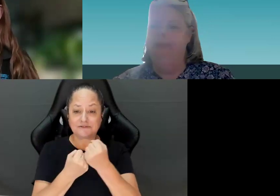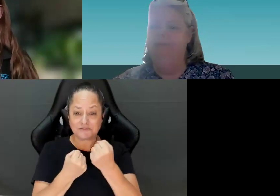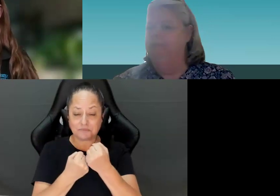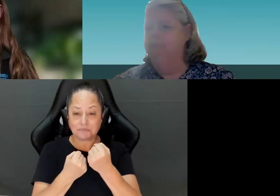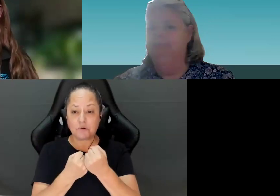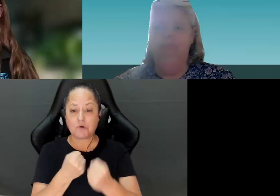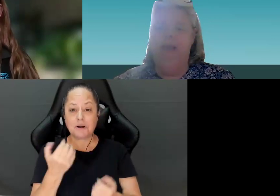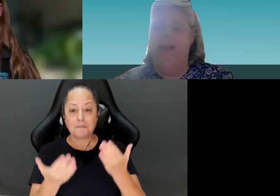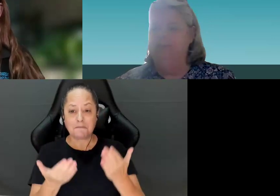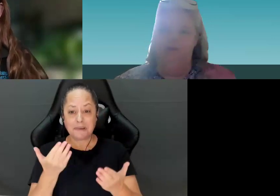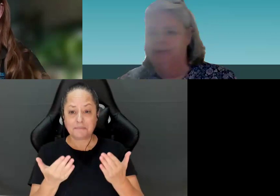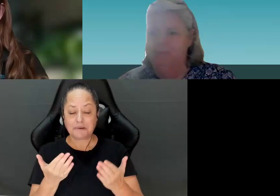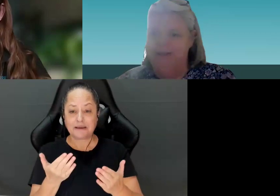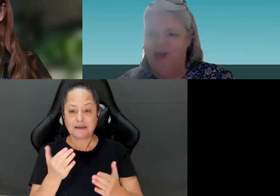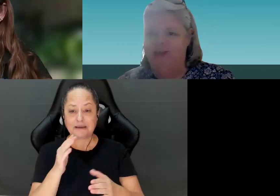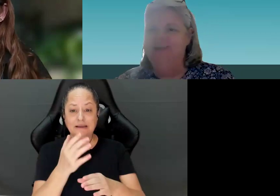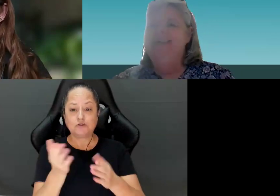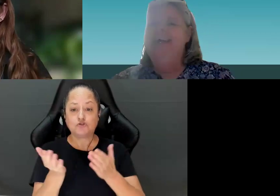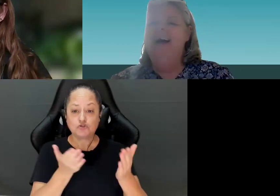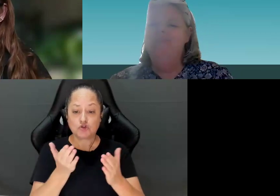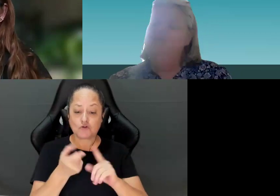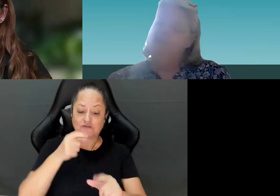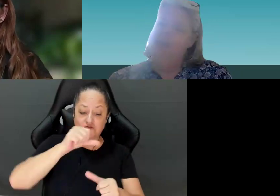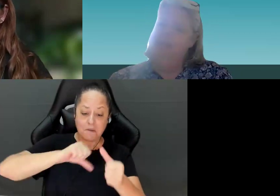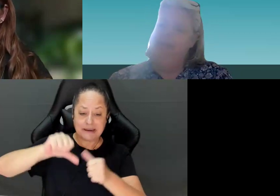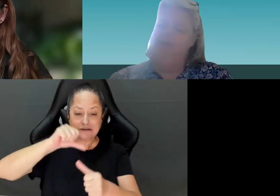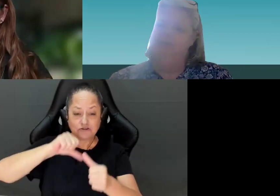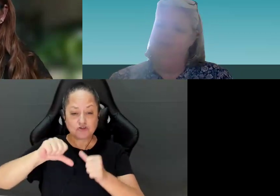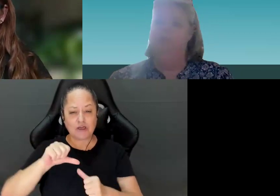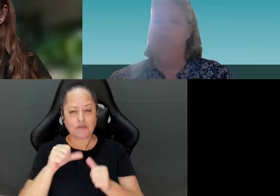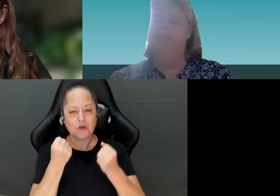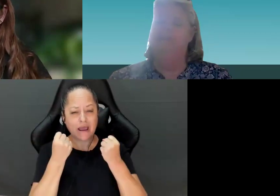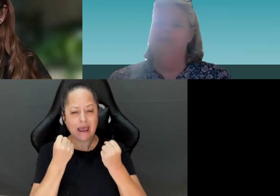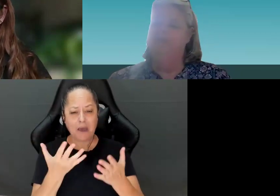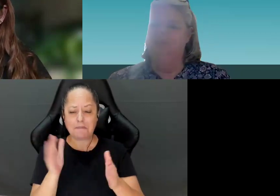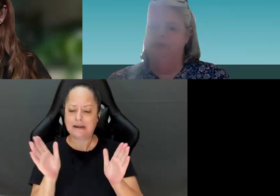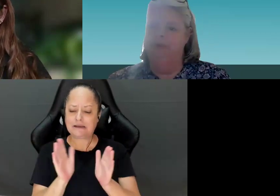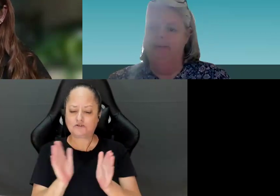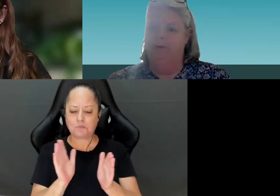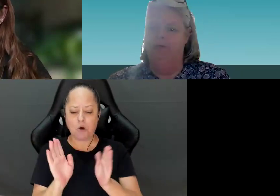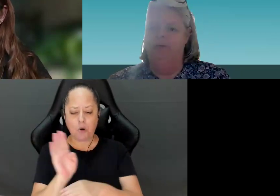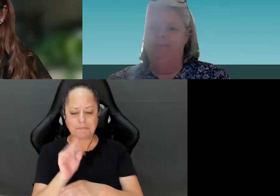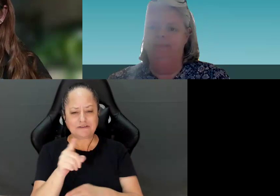and maybe even get services from each other. Just how many sort of small businesses have you served in these programs?